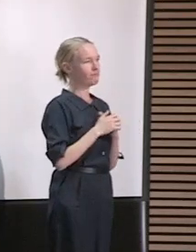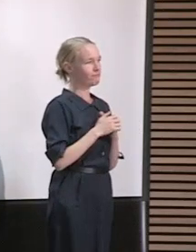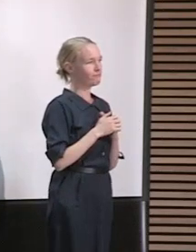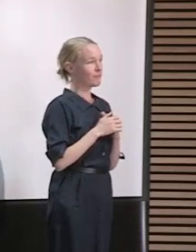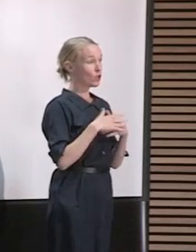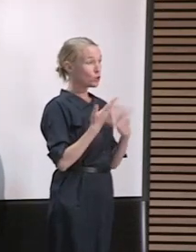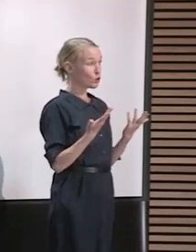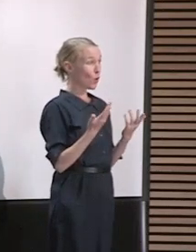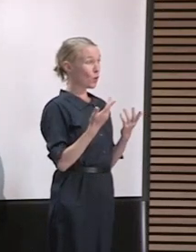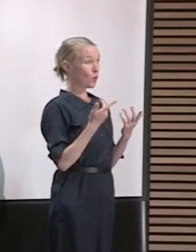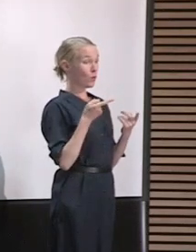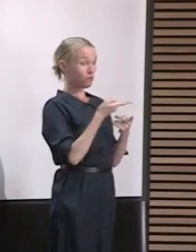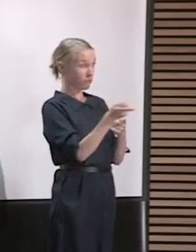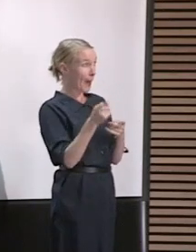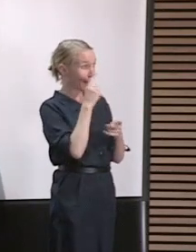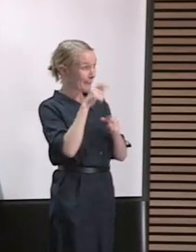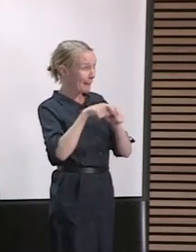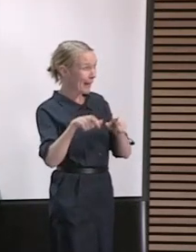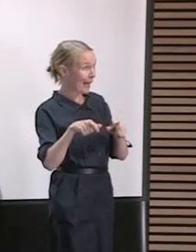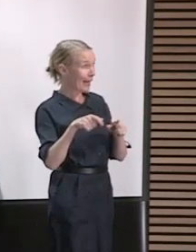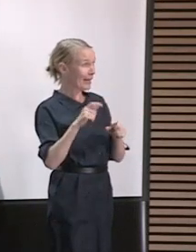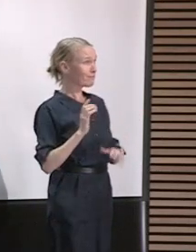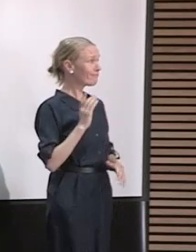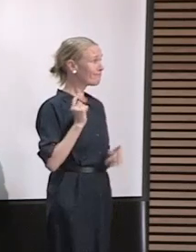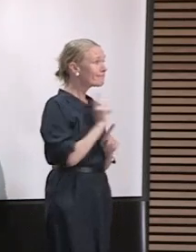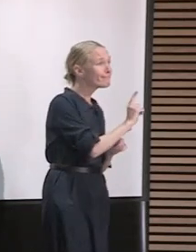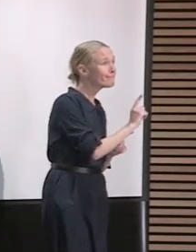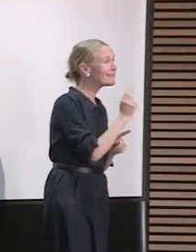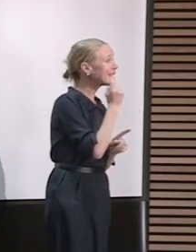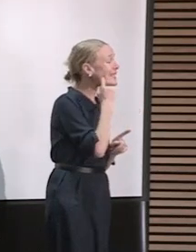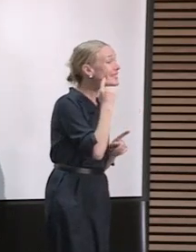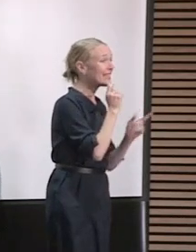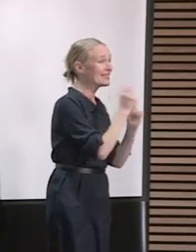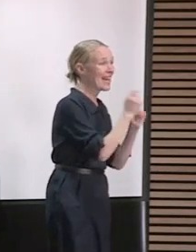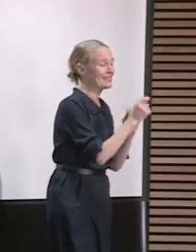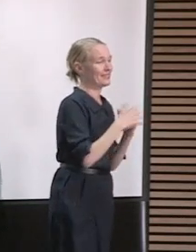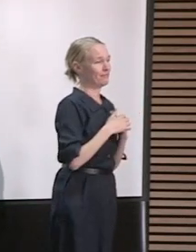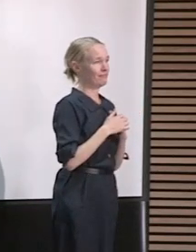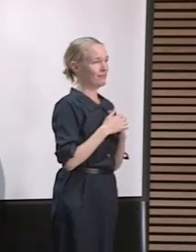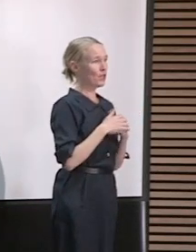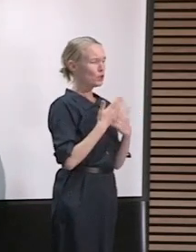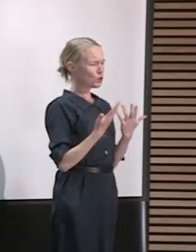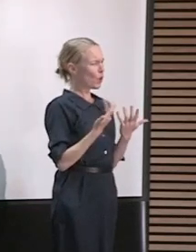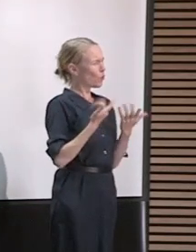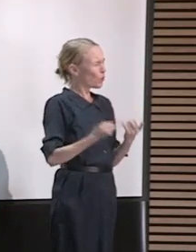the availability of testing should not be the barrier. Testing is widely available.